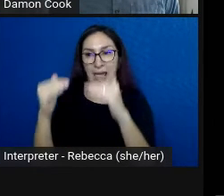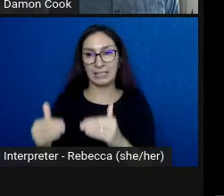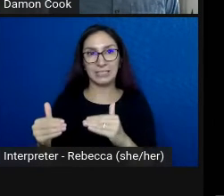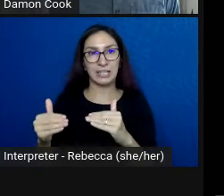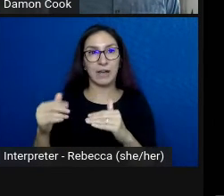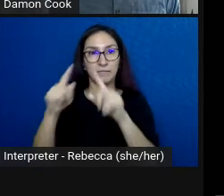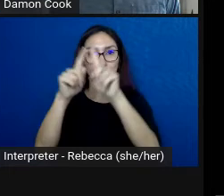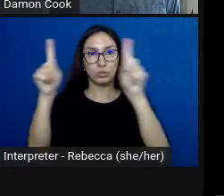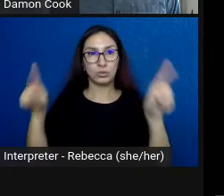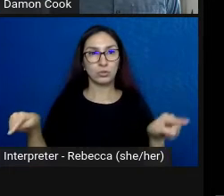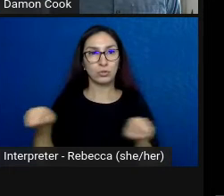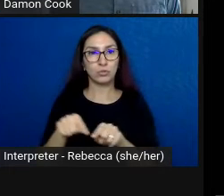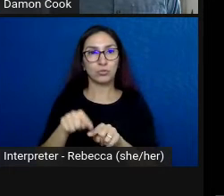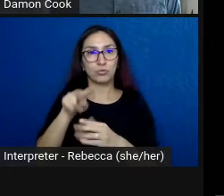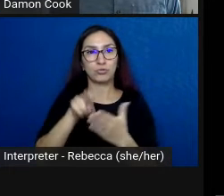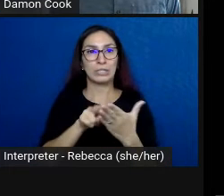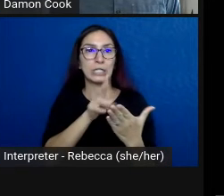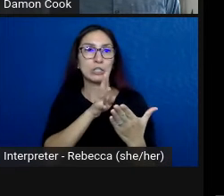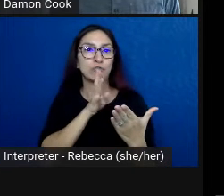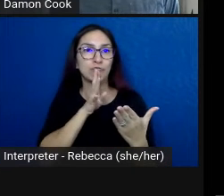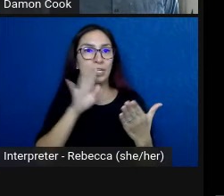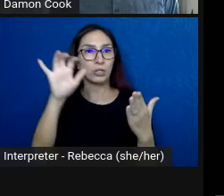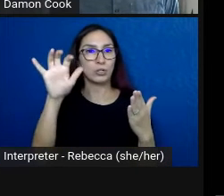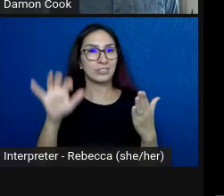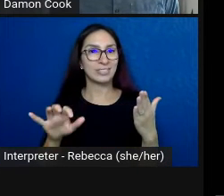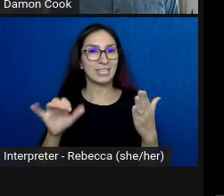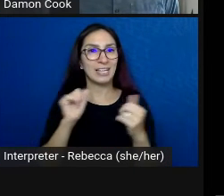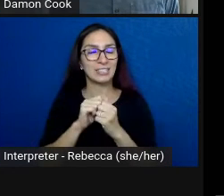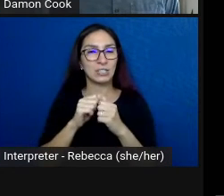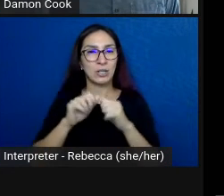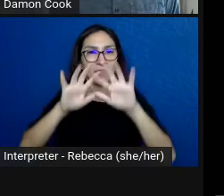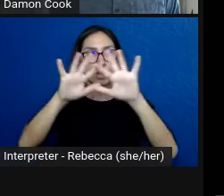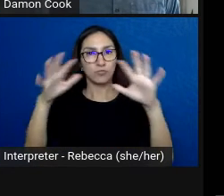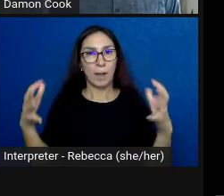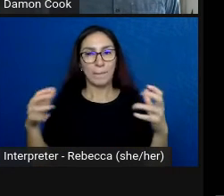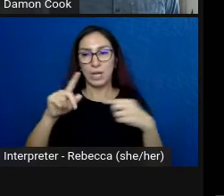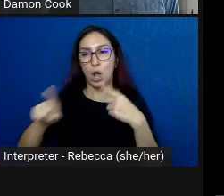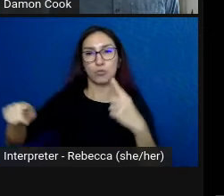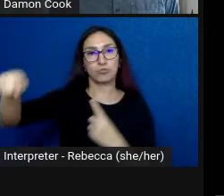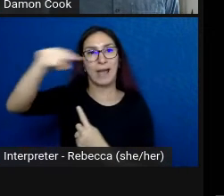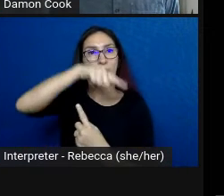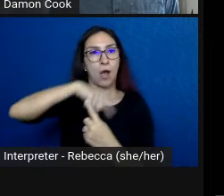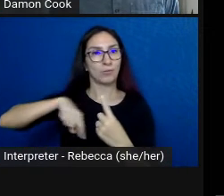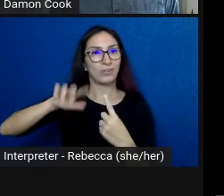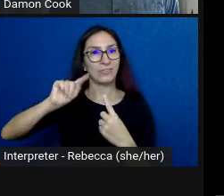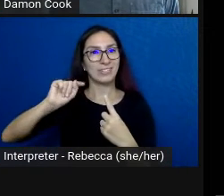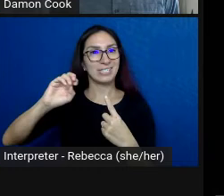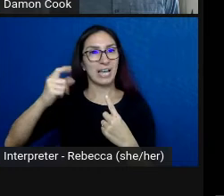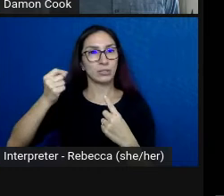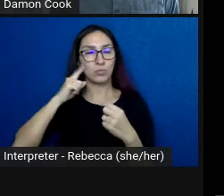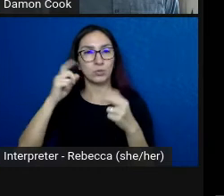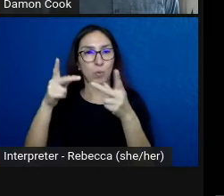on a wrapping span around the text, which will position and pull the text off the screen.